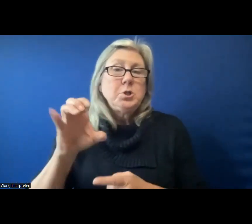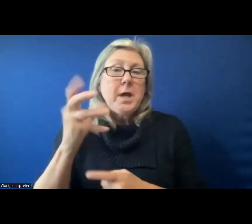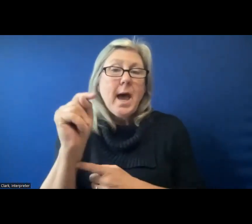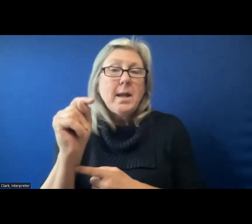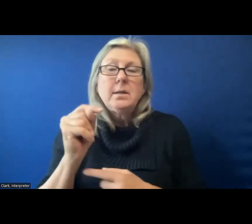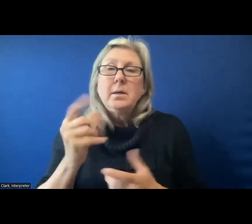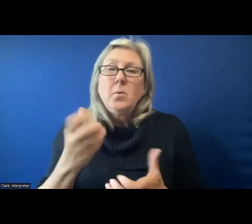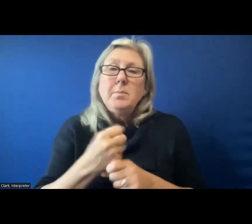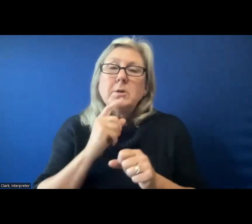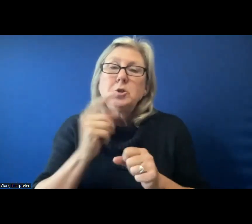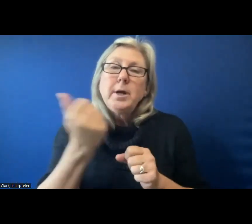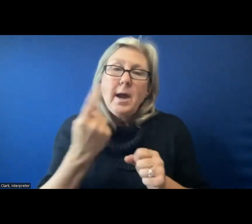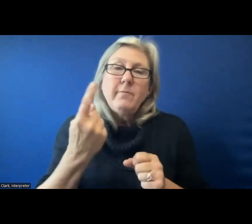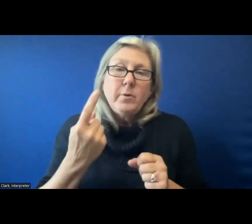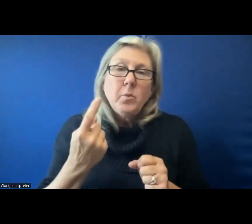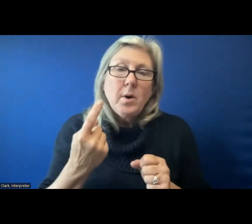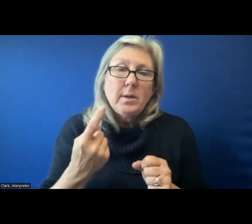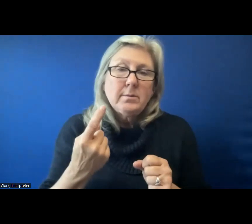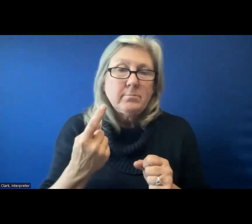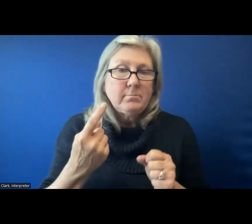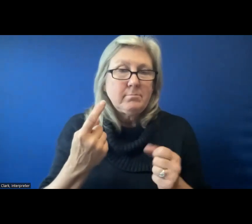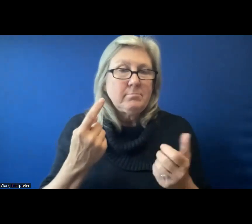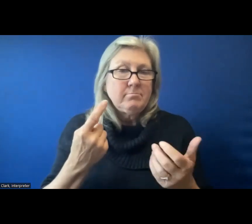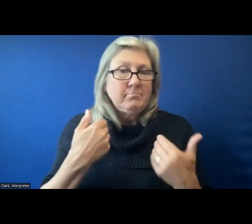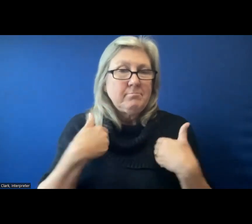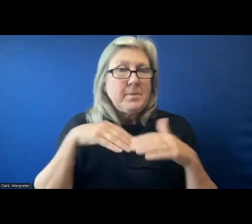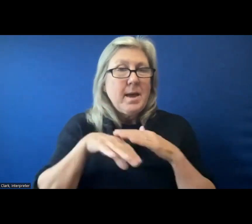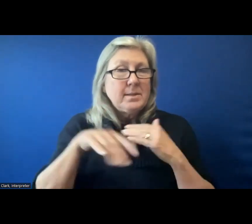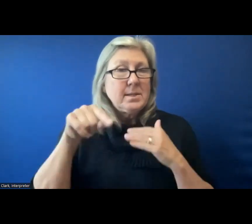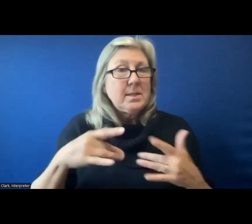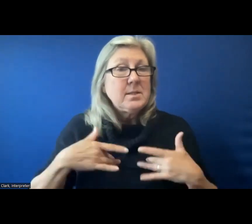finds this event accessible. So let us know if we can help.